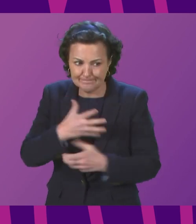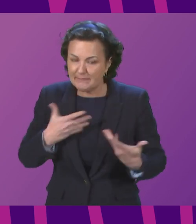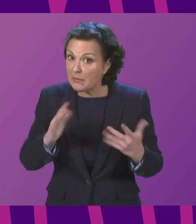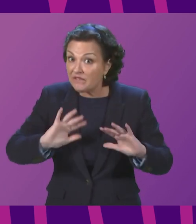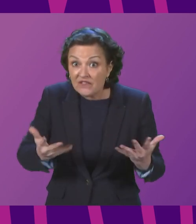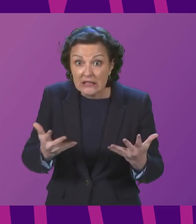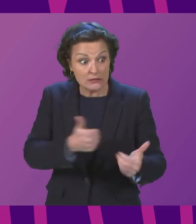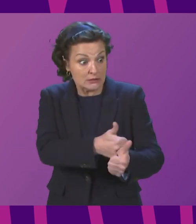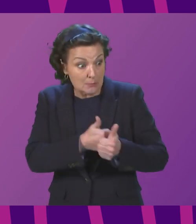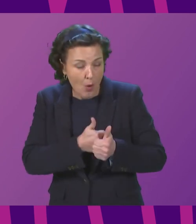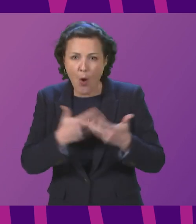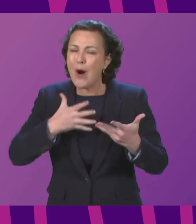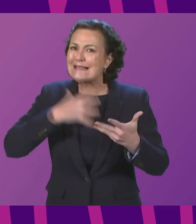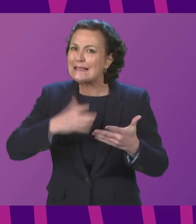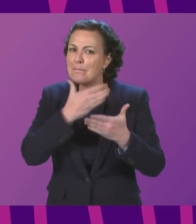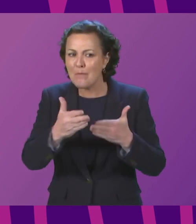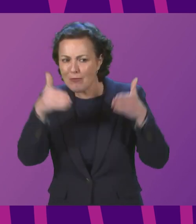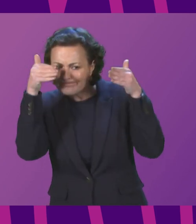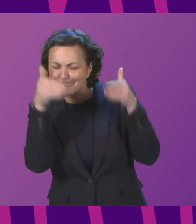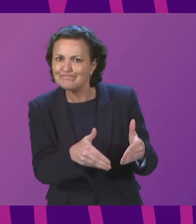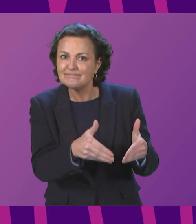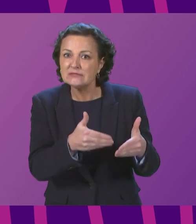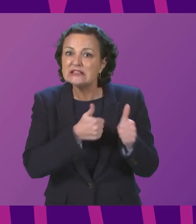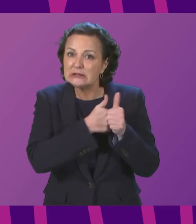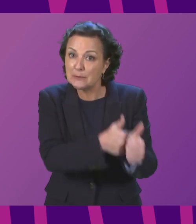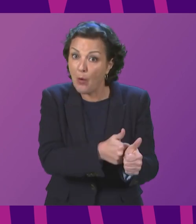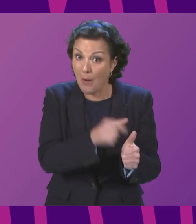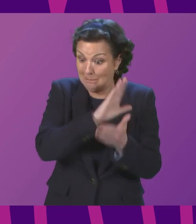about how we can best use the remainder of the money. We will do that as quickly as possible.